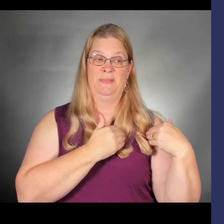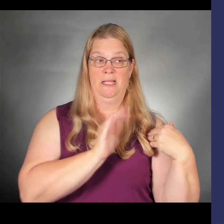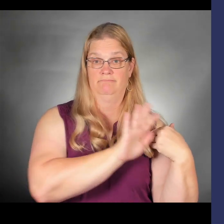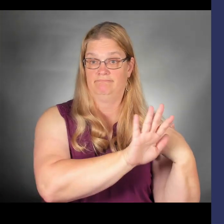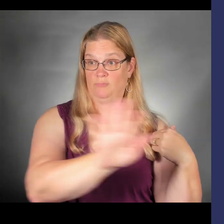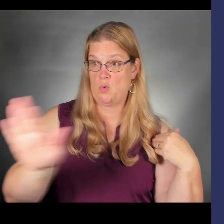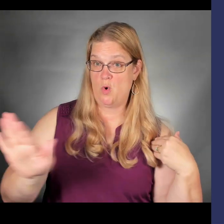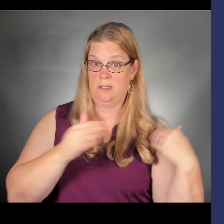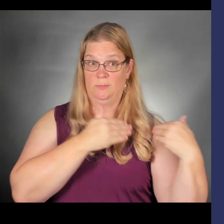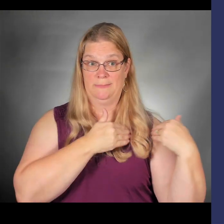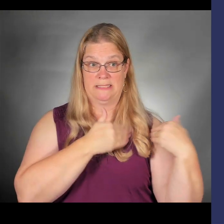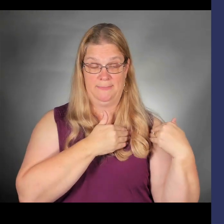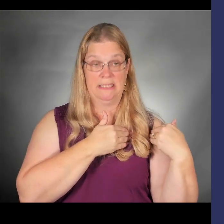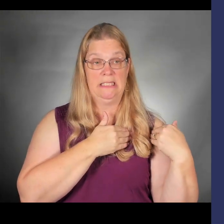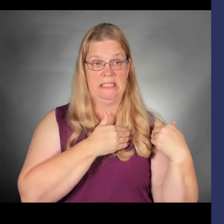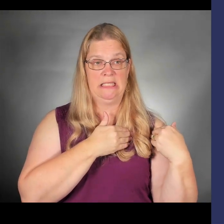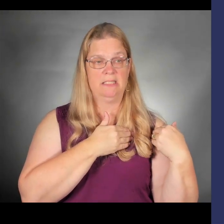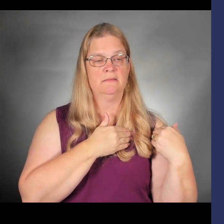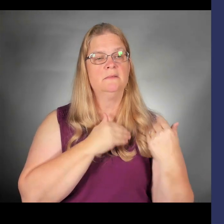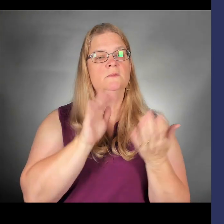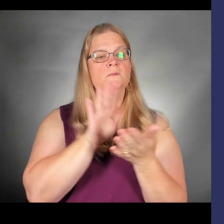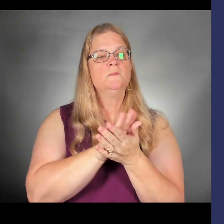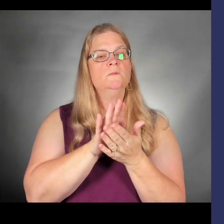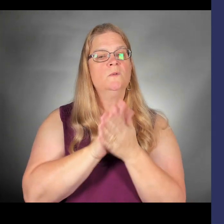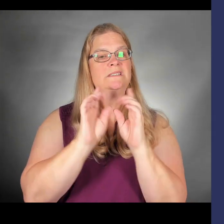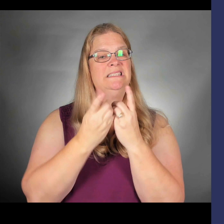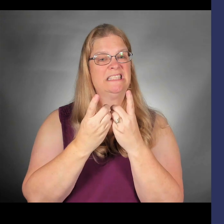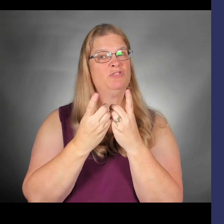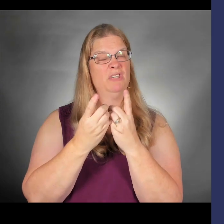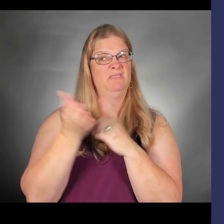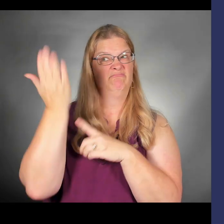Our responsibility, as well as your responsibility.